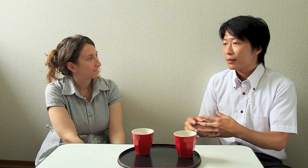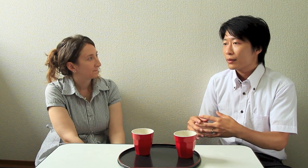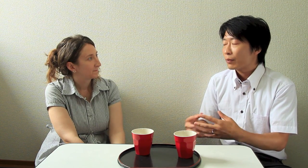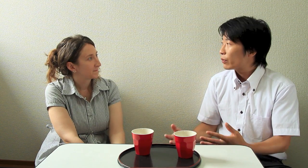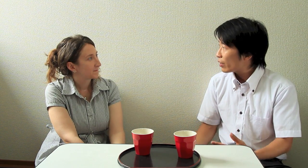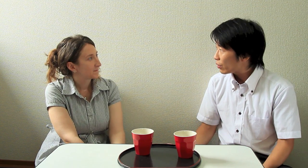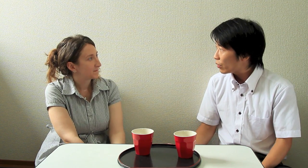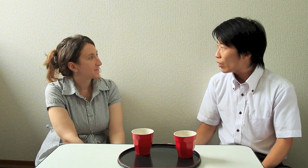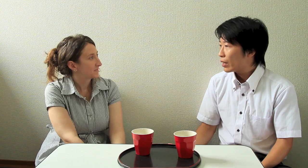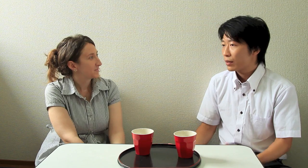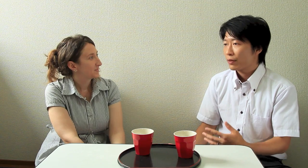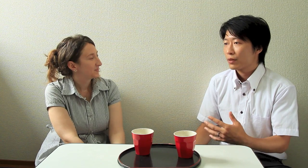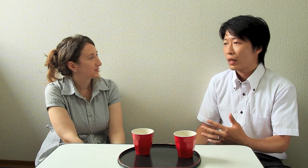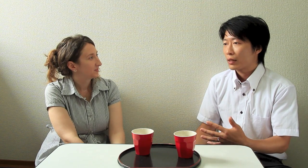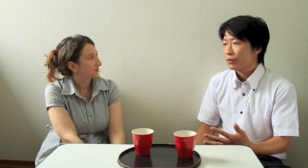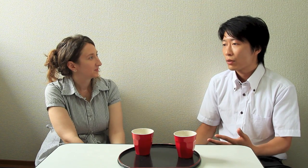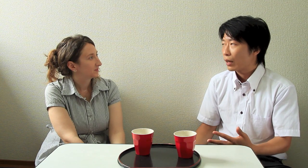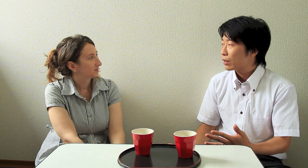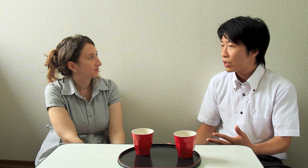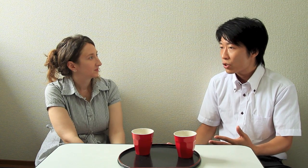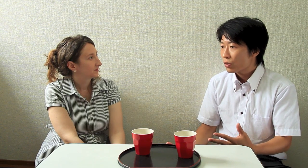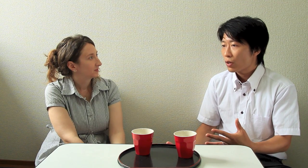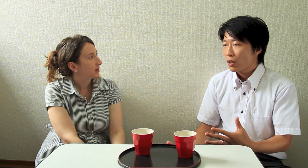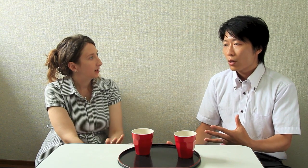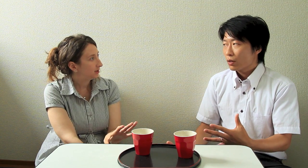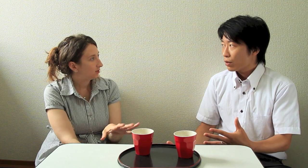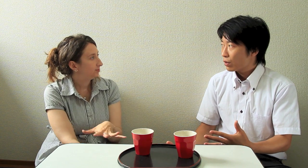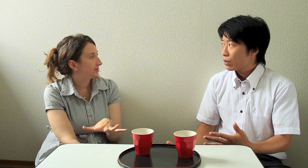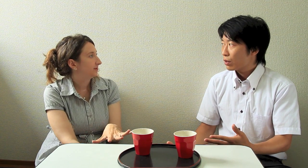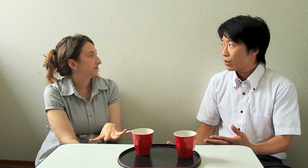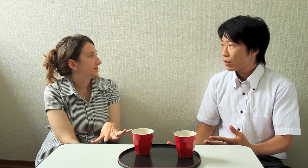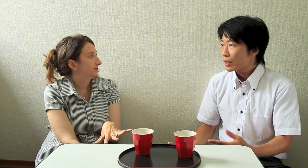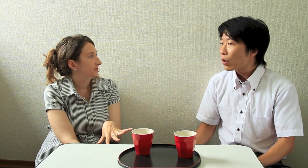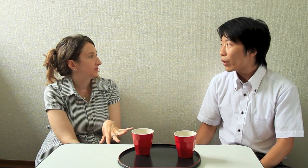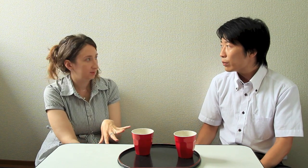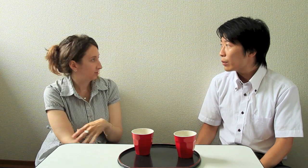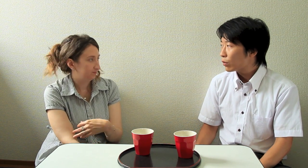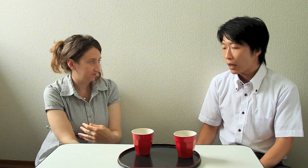I met my Deaf professors, Deaf teachers Are they all Deaf?